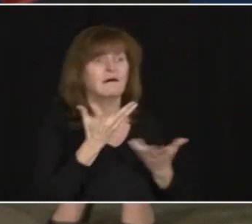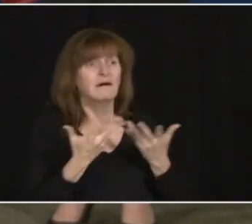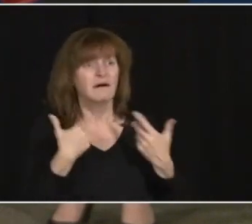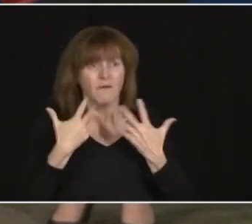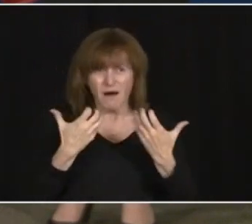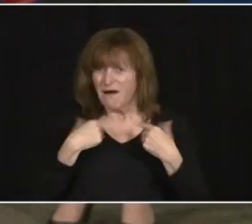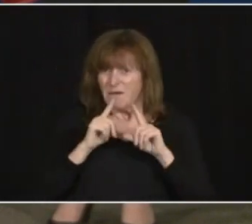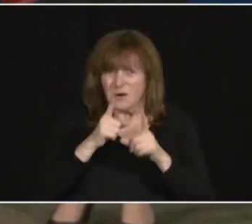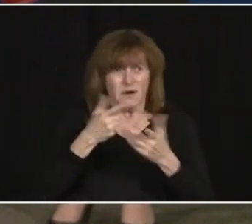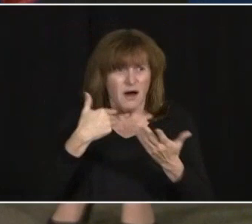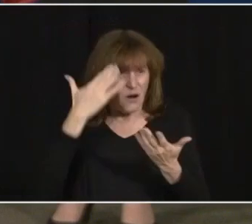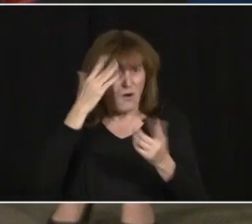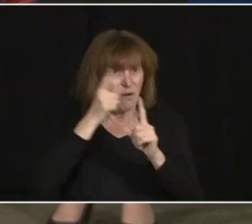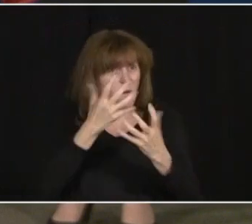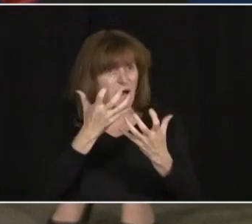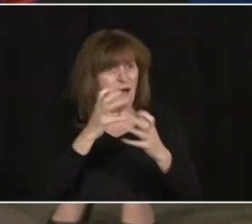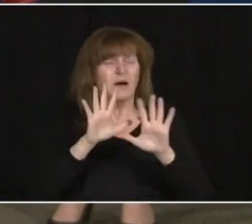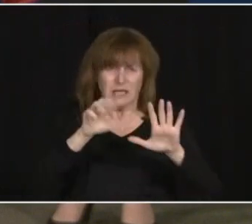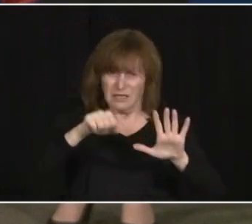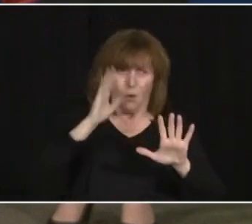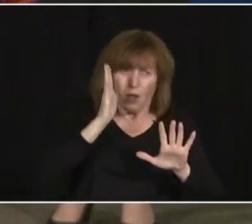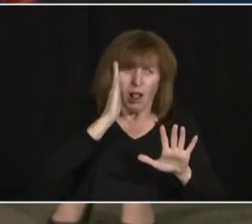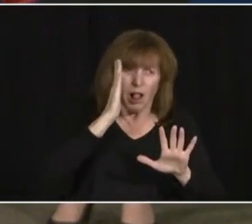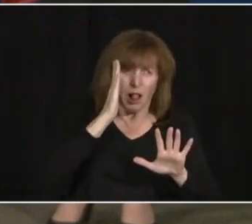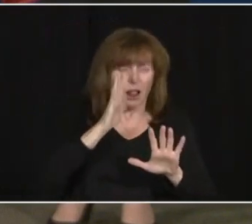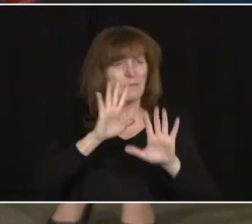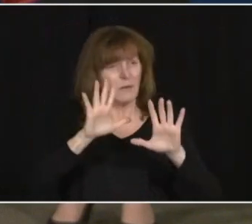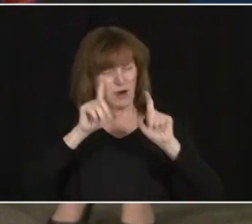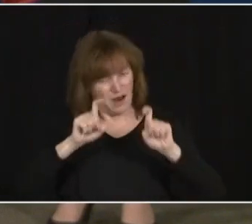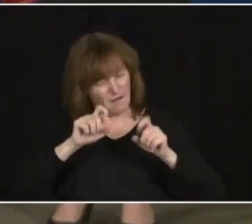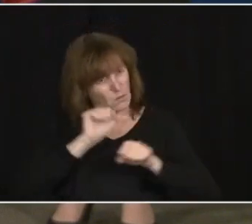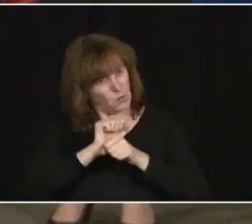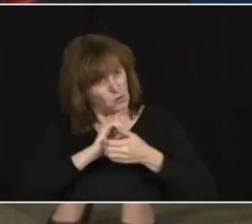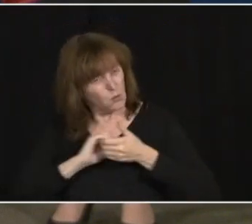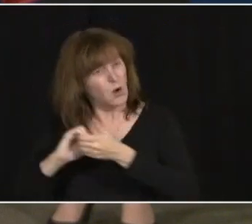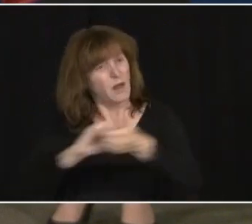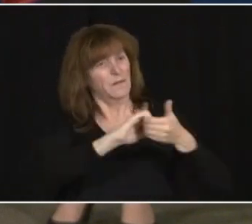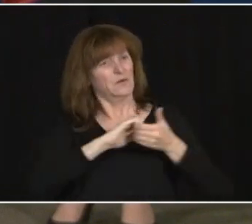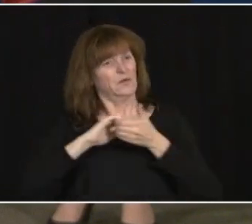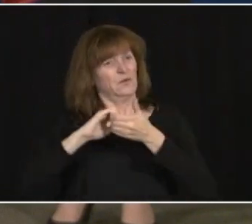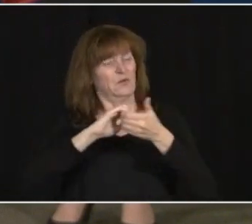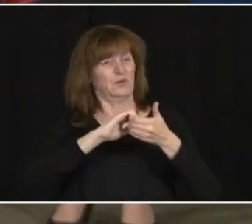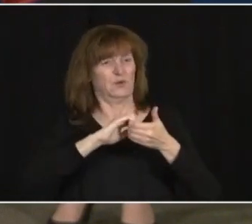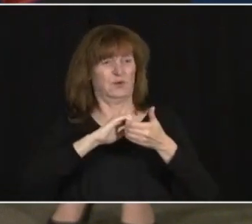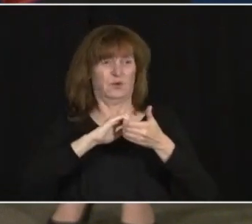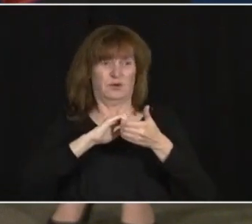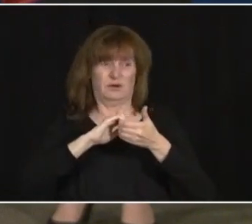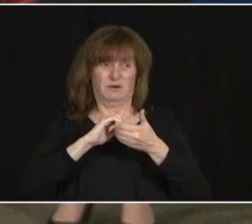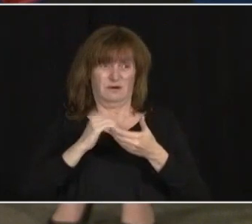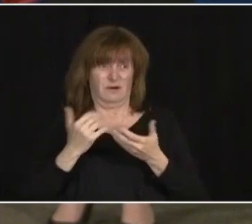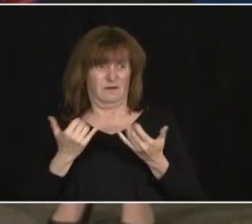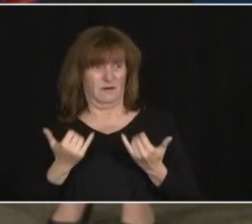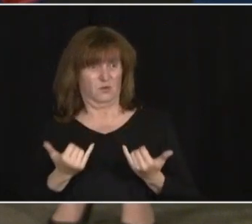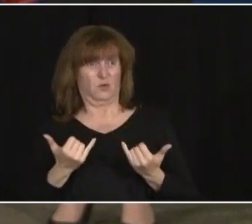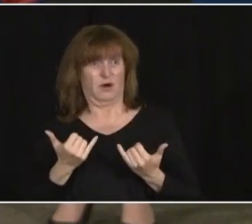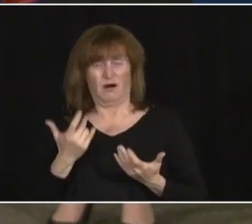But on a day like today, everything is put into perspective. While my mind is here in